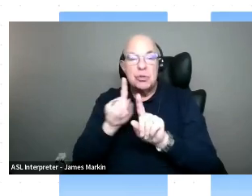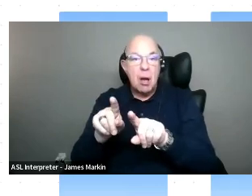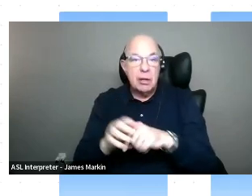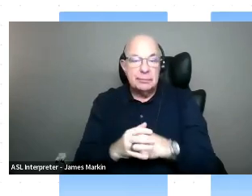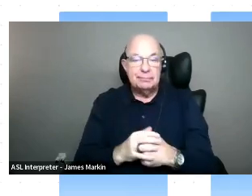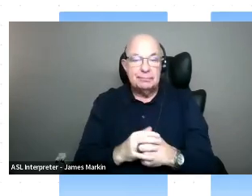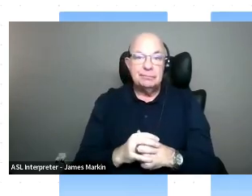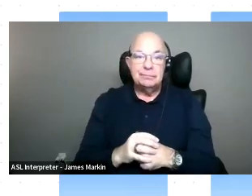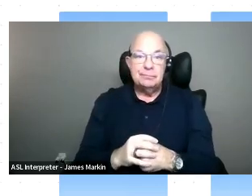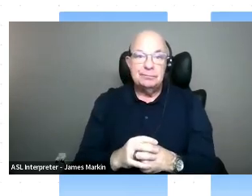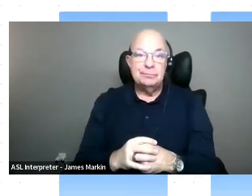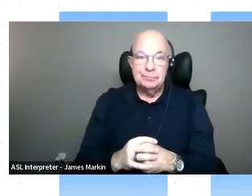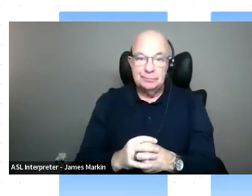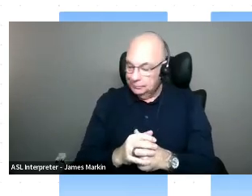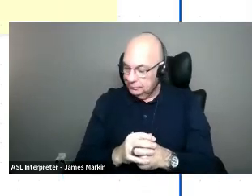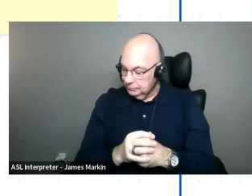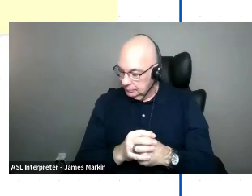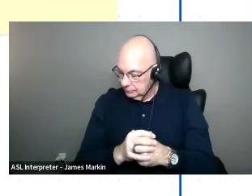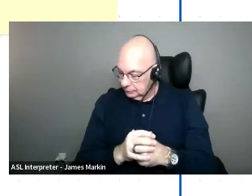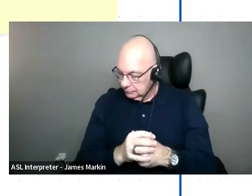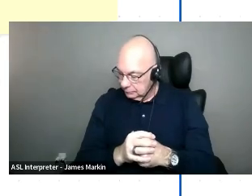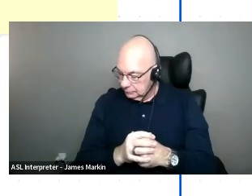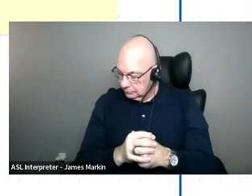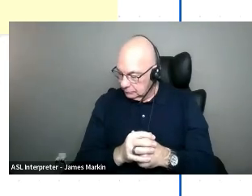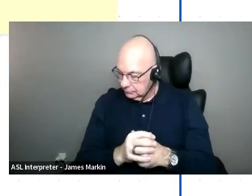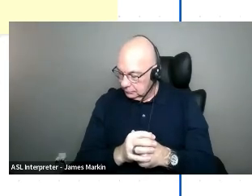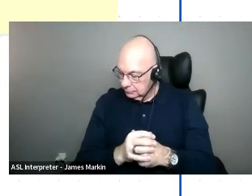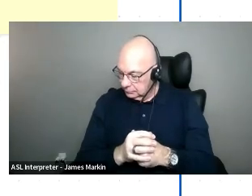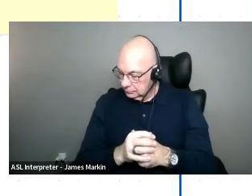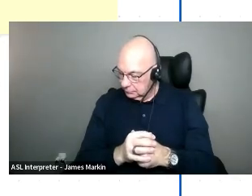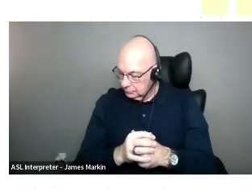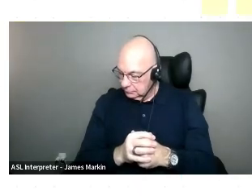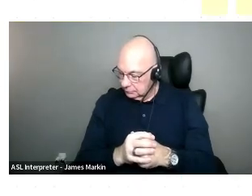Shannon Spencer (she/her): Is there any other thing, anything else in the… Chat?